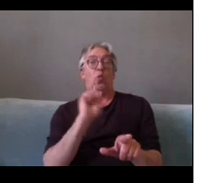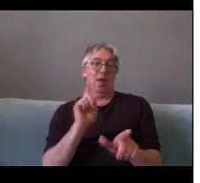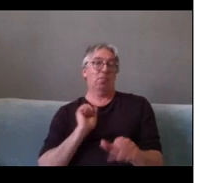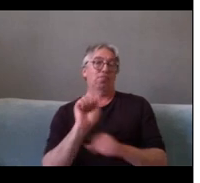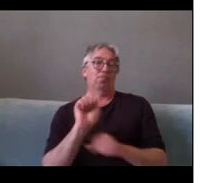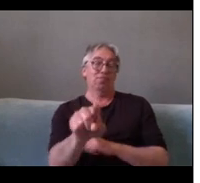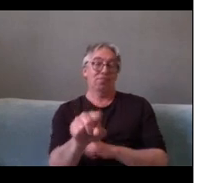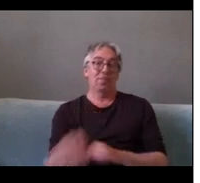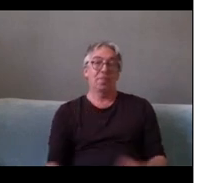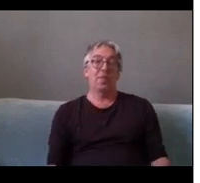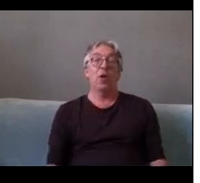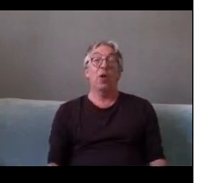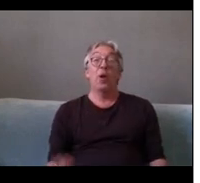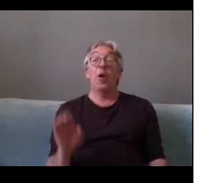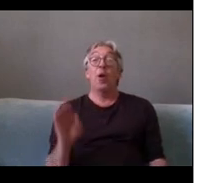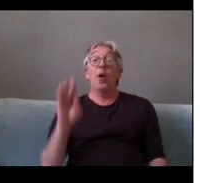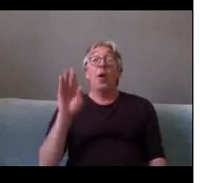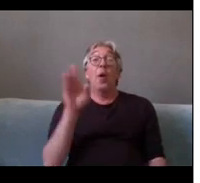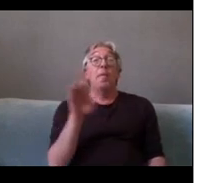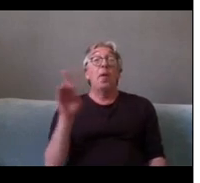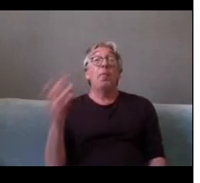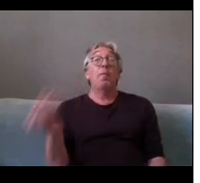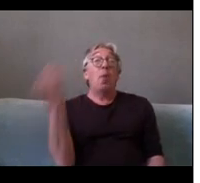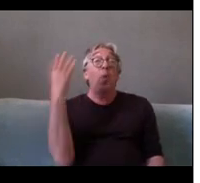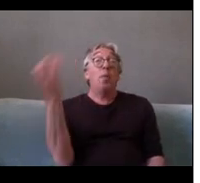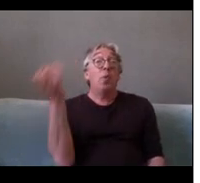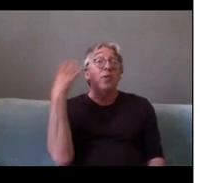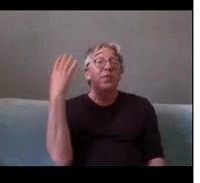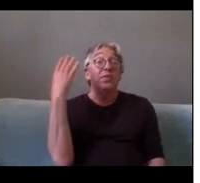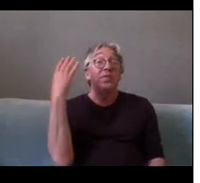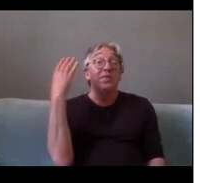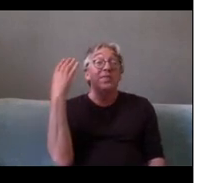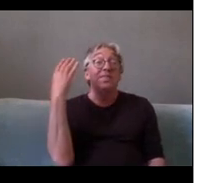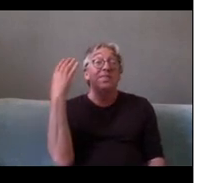I'm aware some of the charts were not easy to understand.